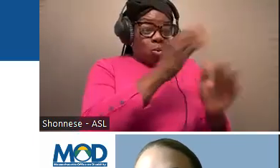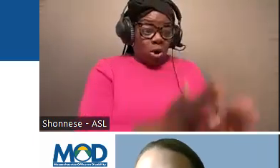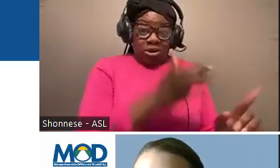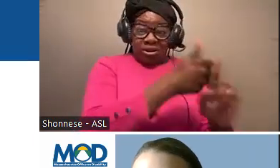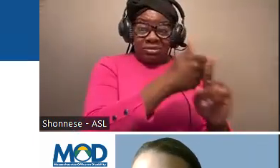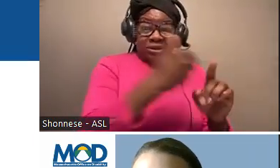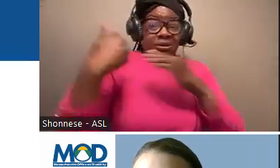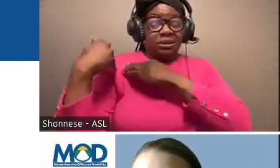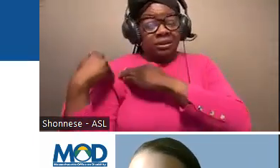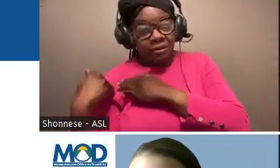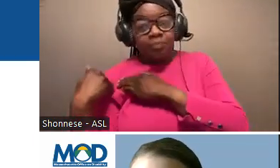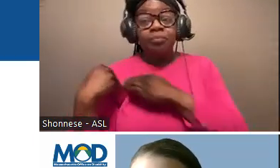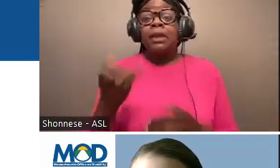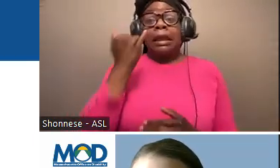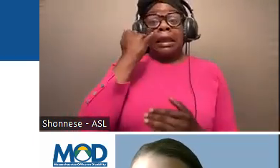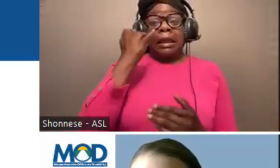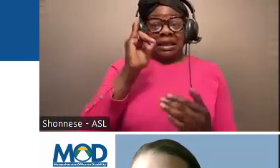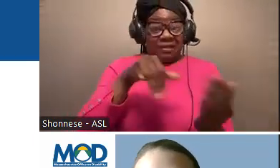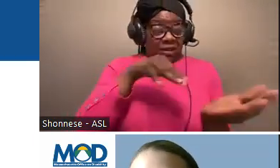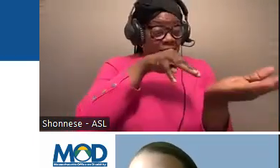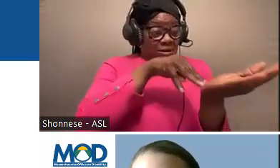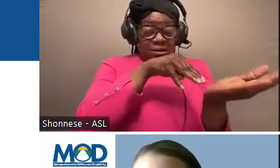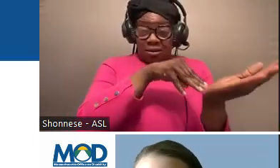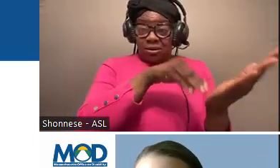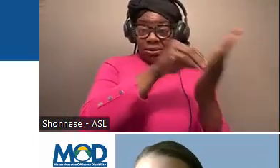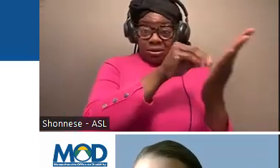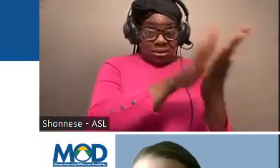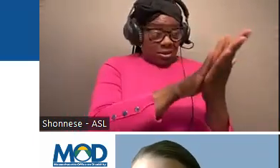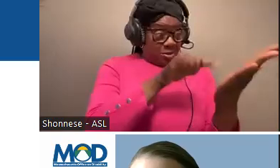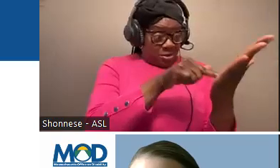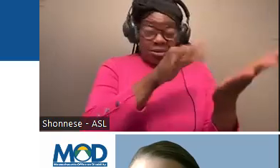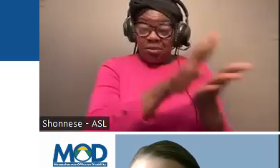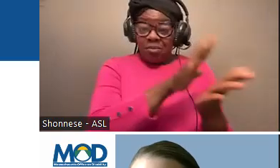supports this is a permanent condition, you may not necessarily have to ask for